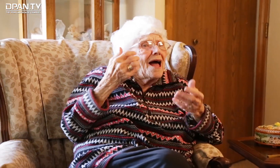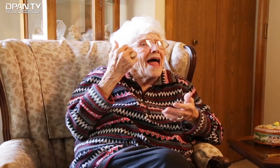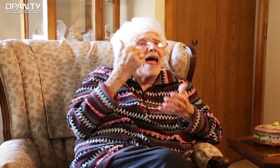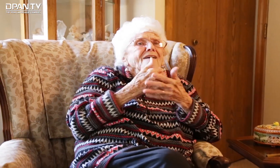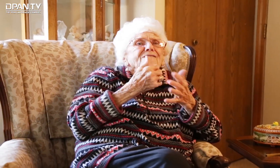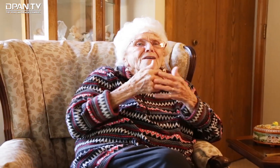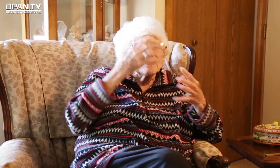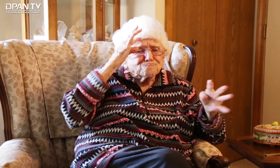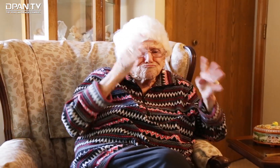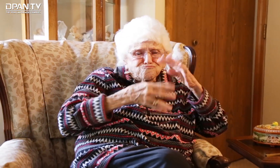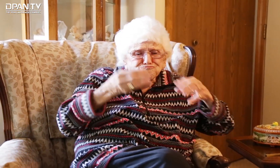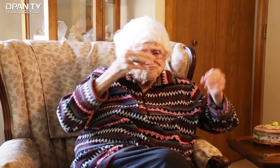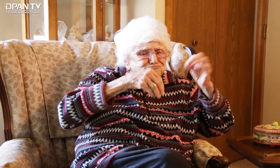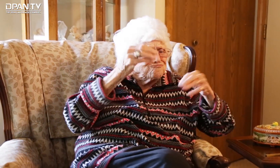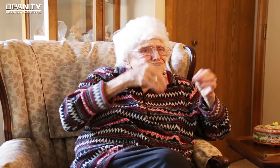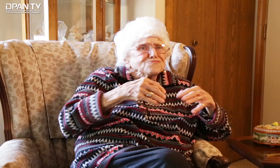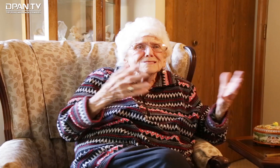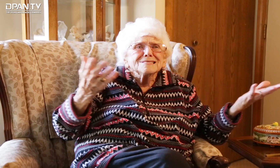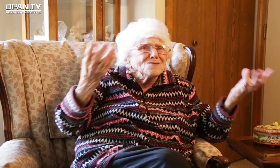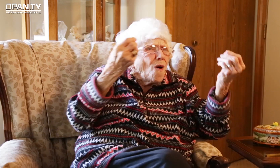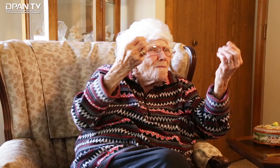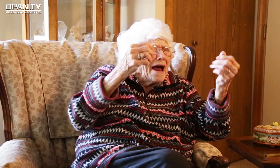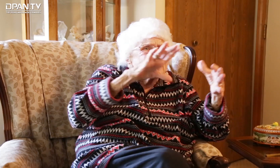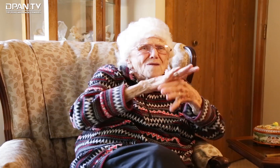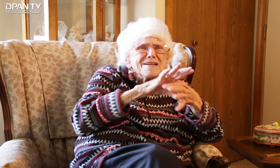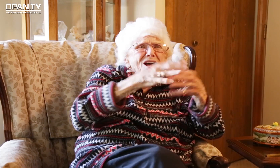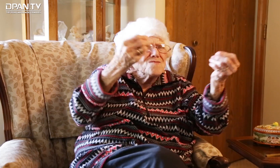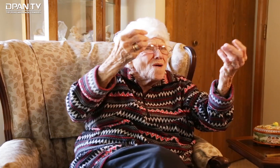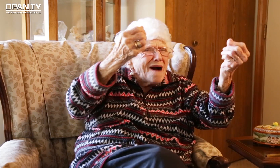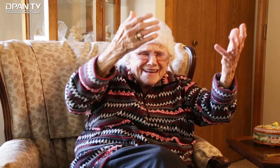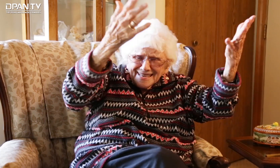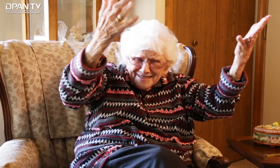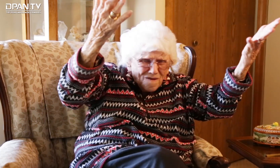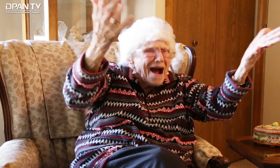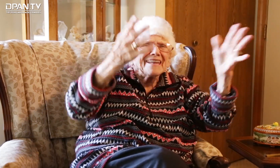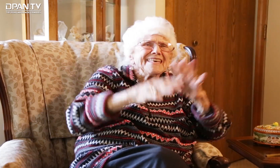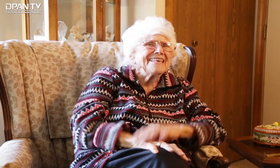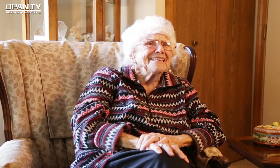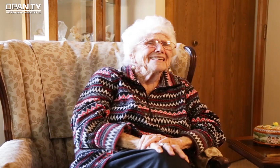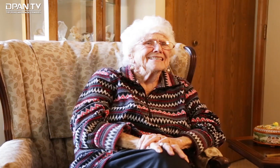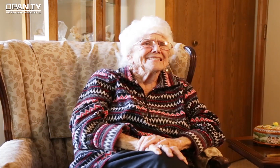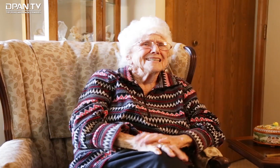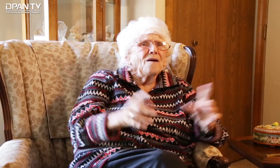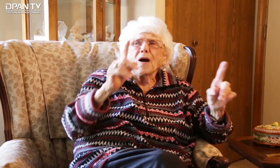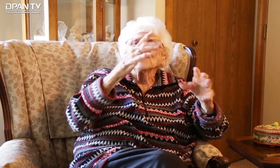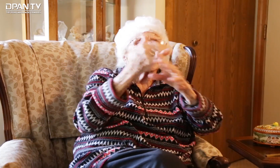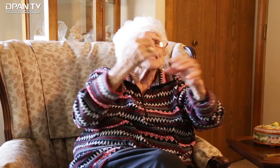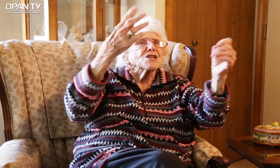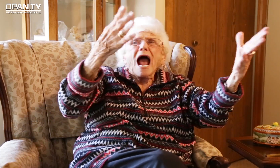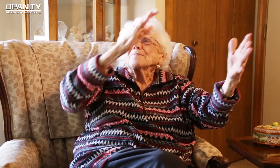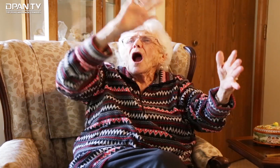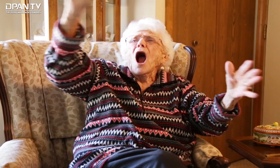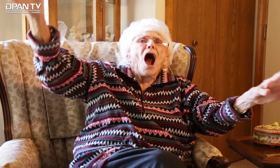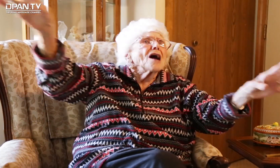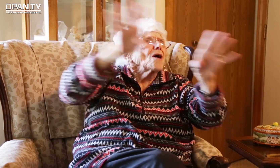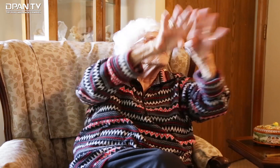Everything we concocted was improvised. No money. No meat. NO MONEY. Where would you get a job?